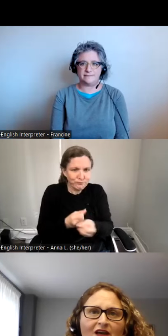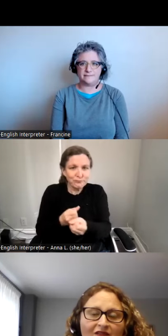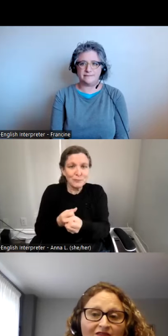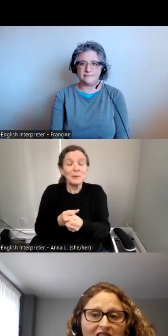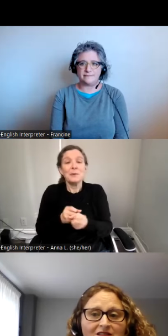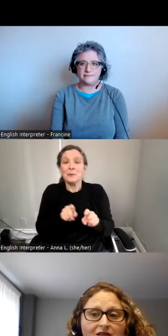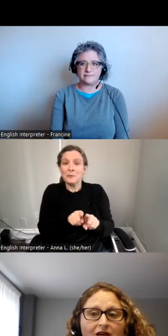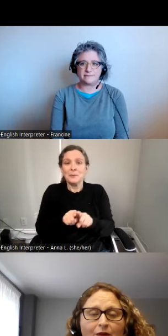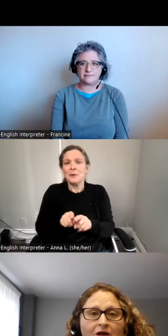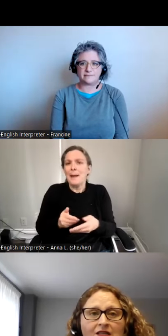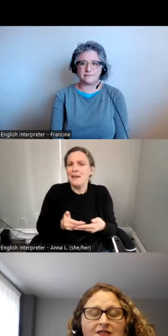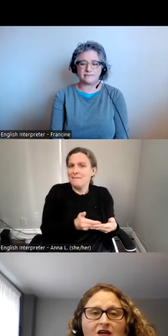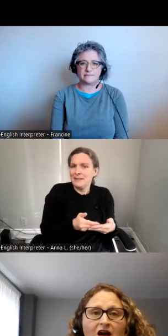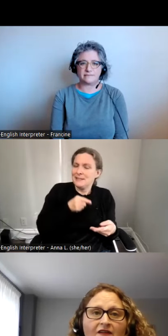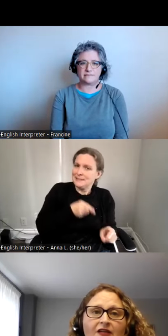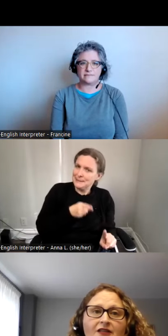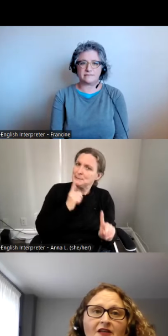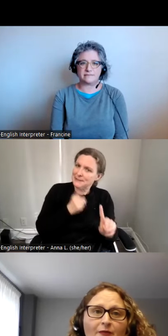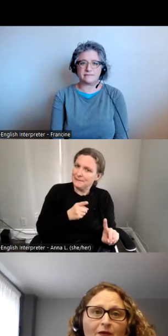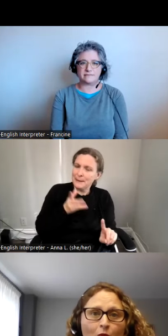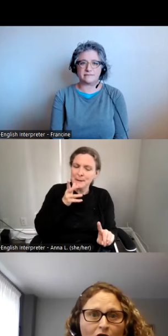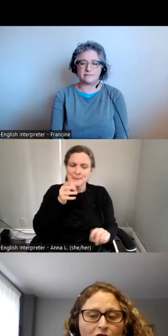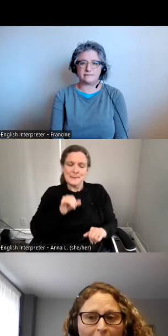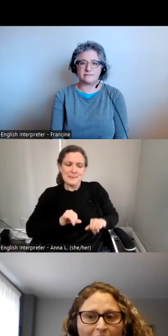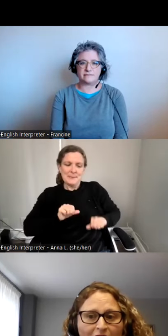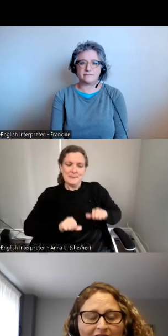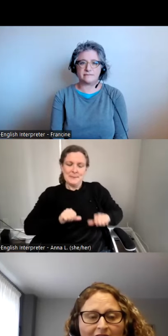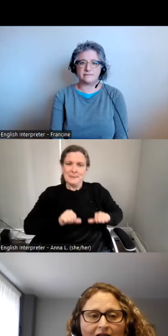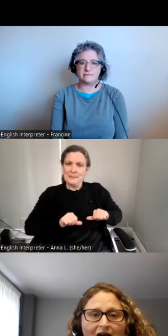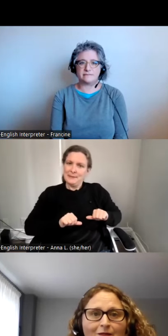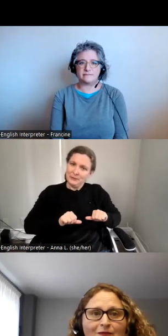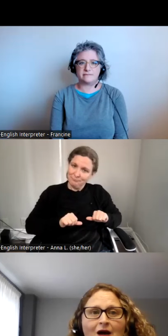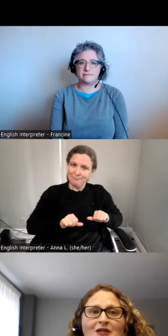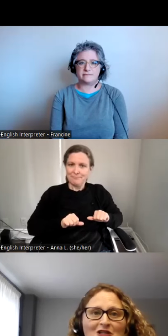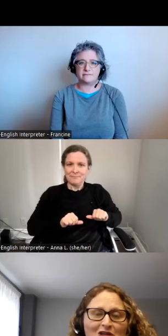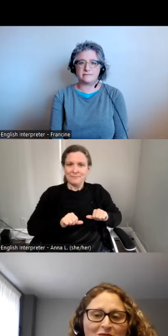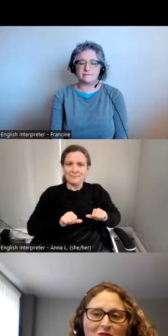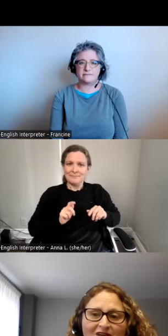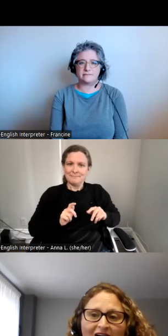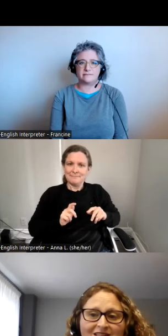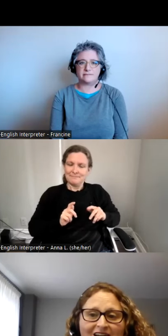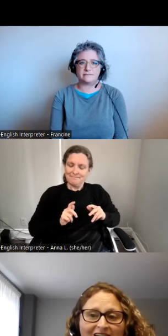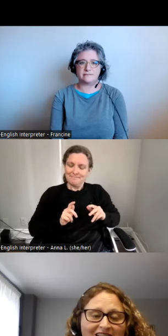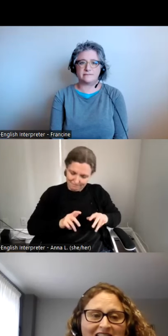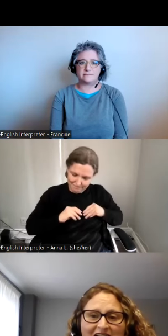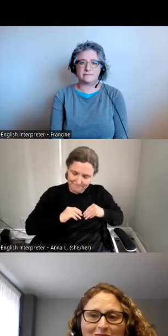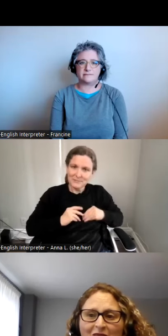you're not alone. » Allison Boyce: Not alone at all. And I think especially